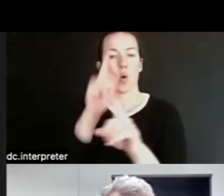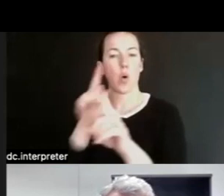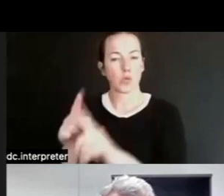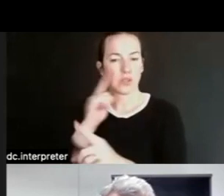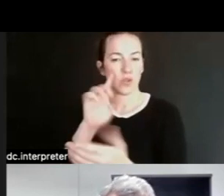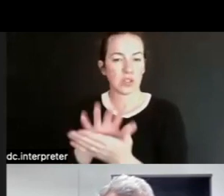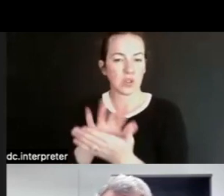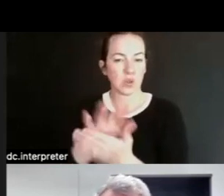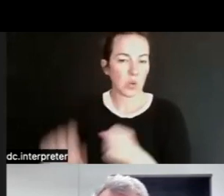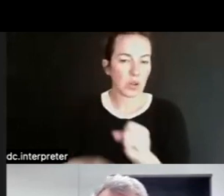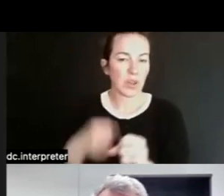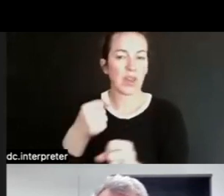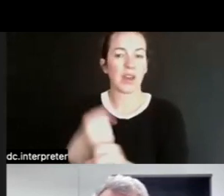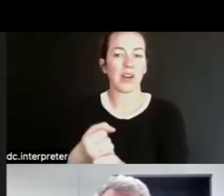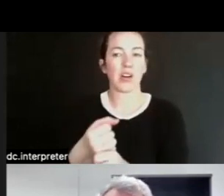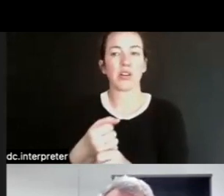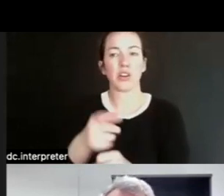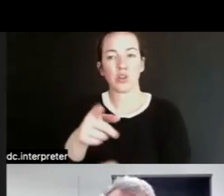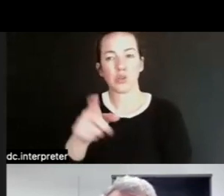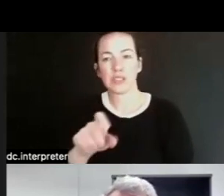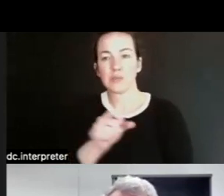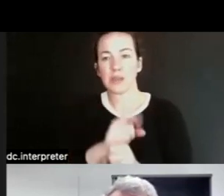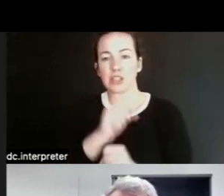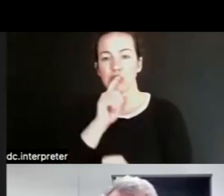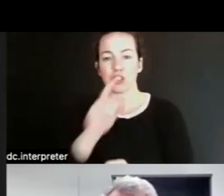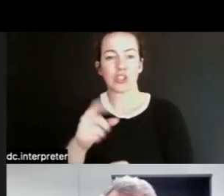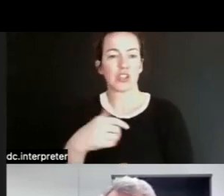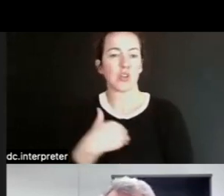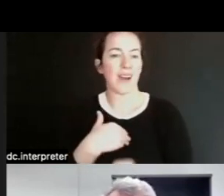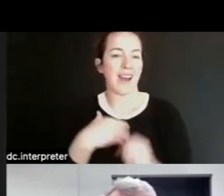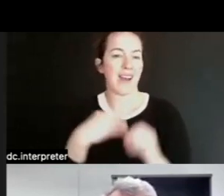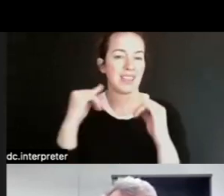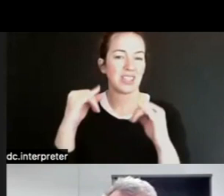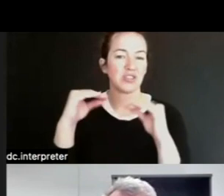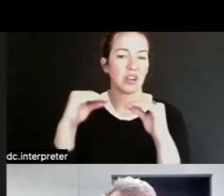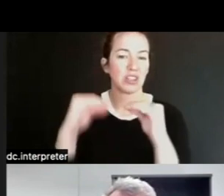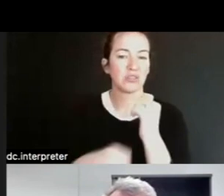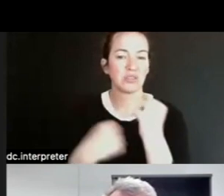year. You need to make sure that there's the instructional support. I mean we have a lot of